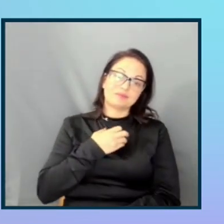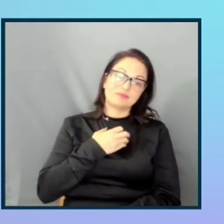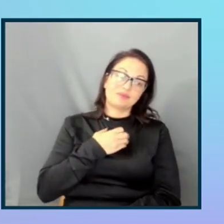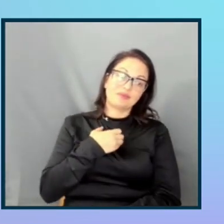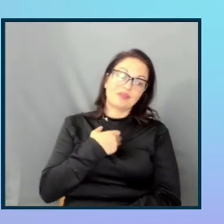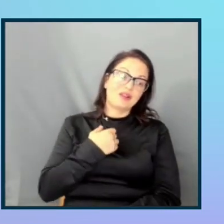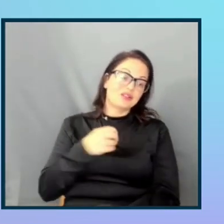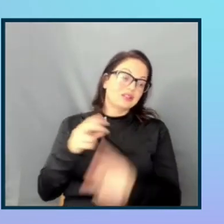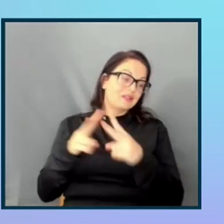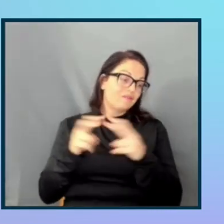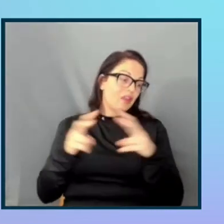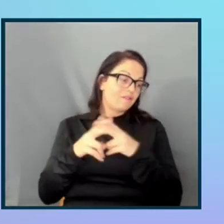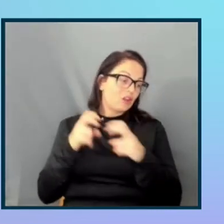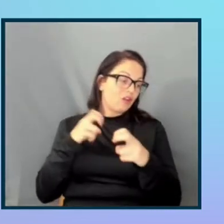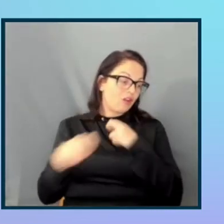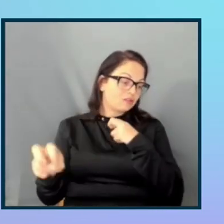I would've used a different word otherwise.